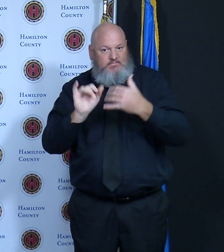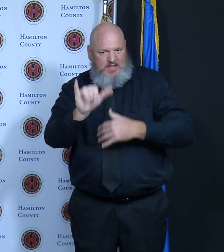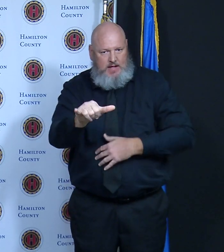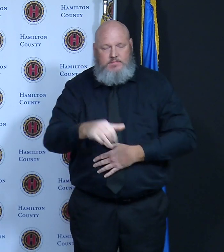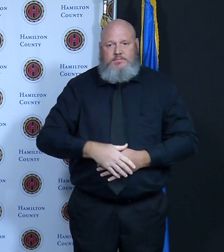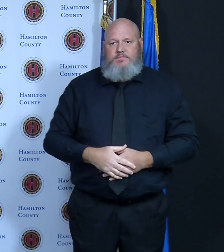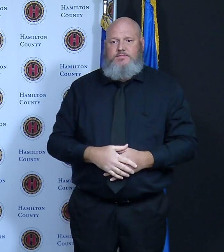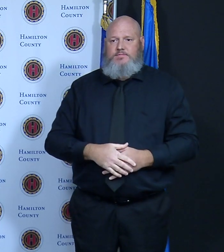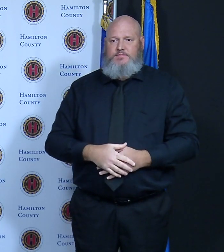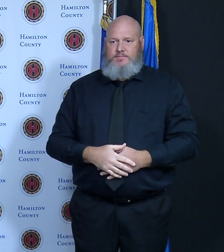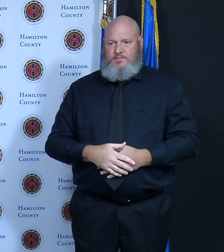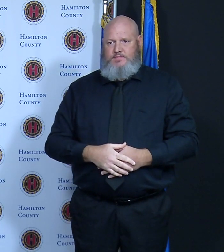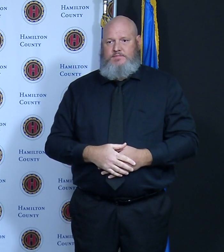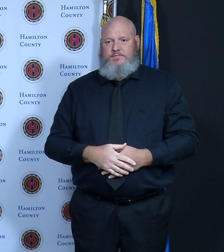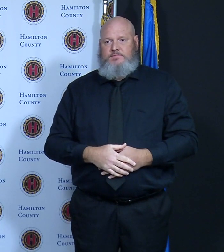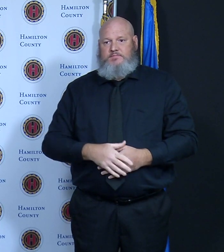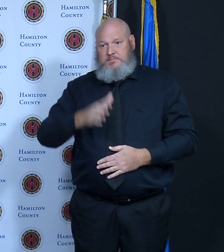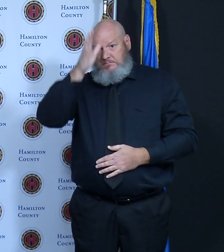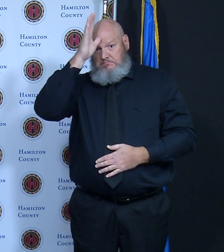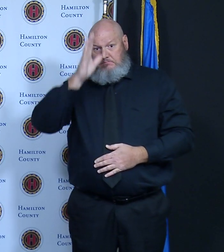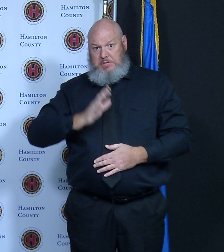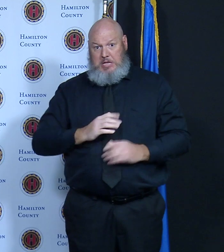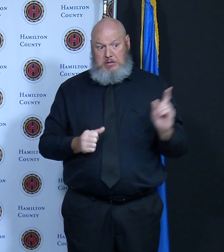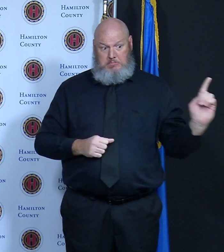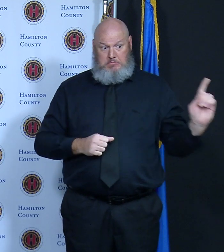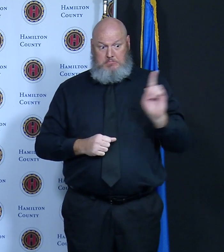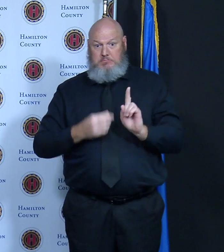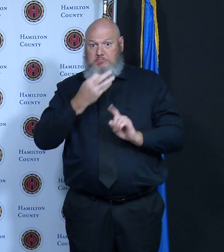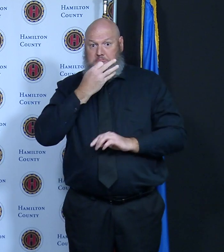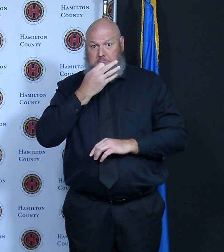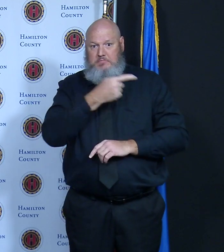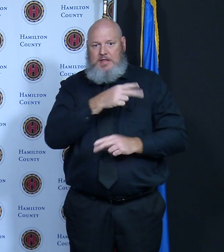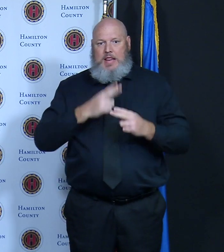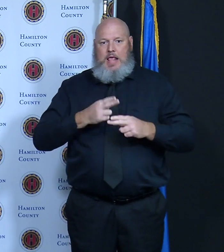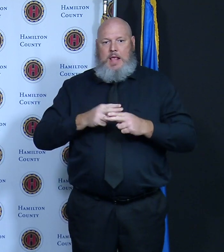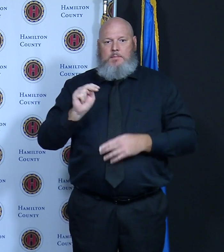field and I'm going to let him talk about where we stand at this moment in